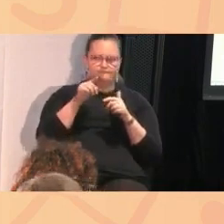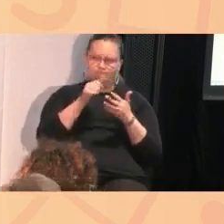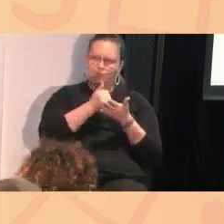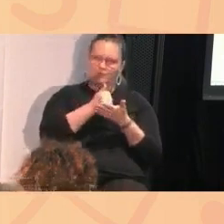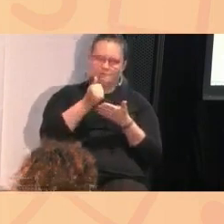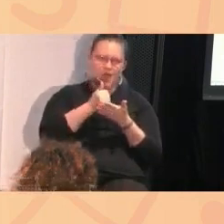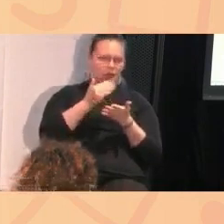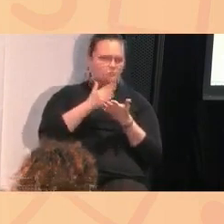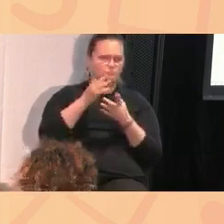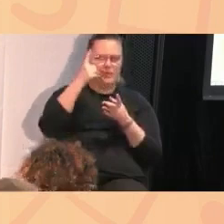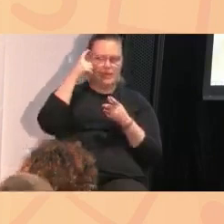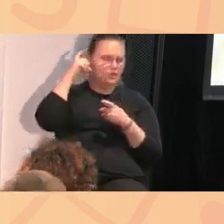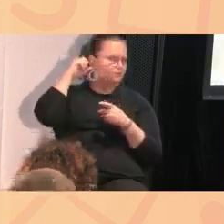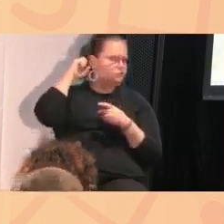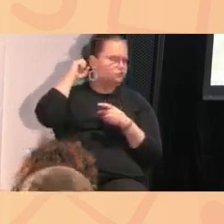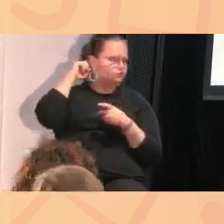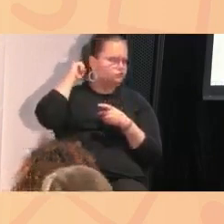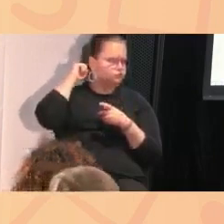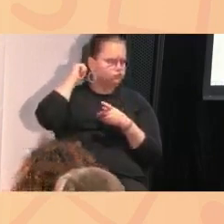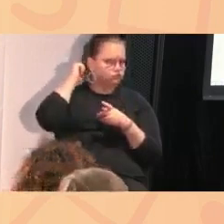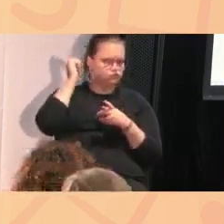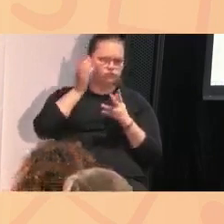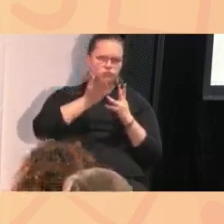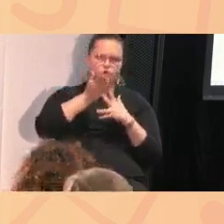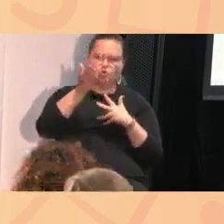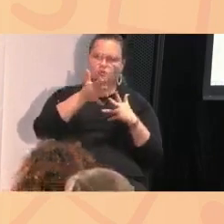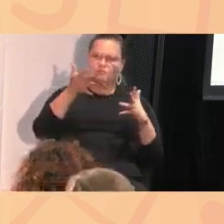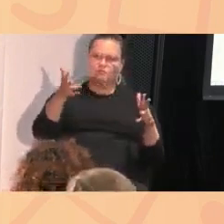So to the question.